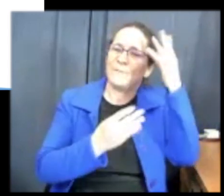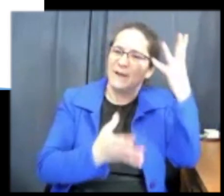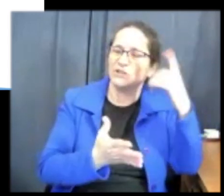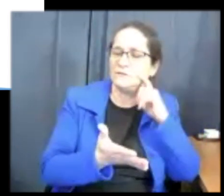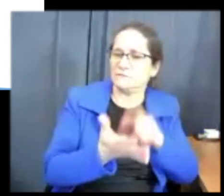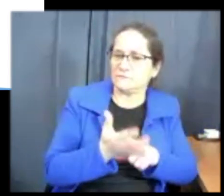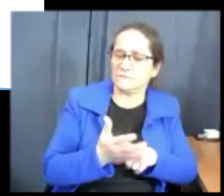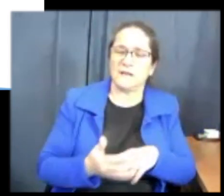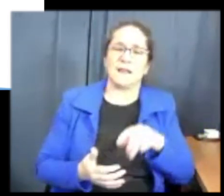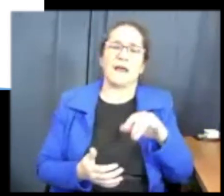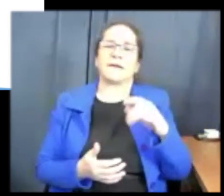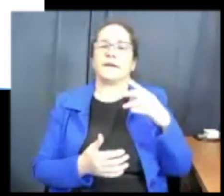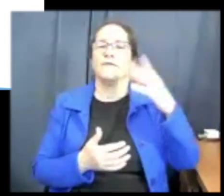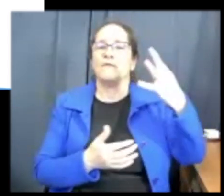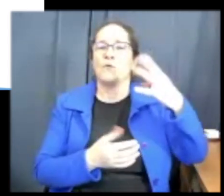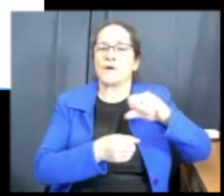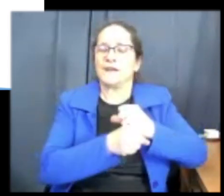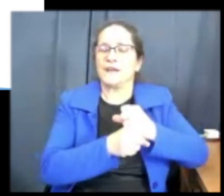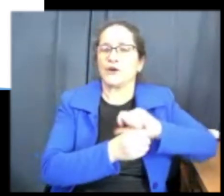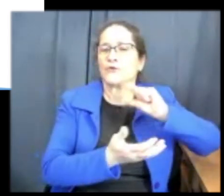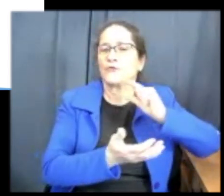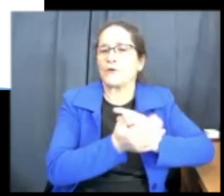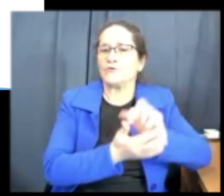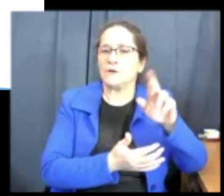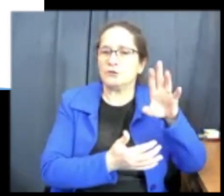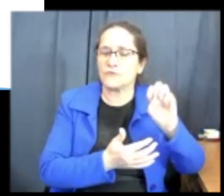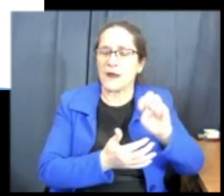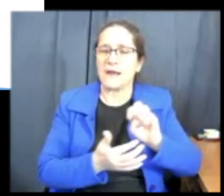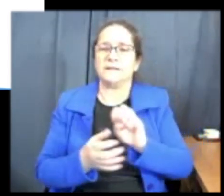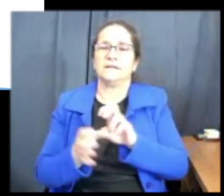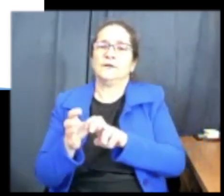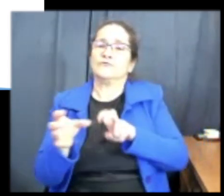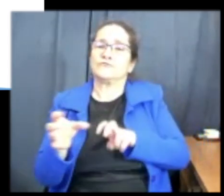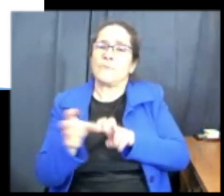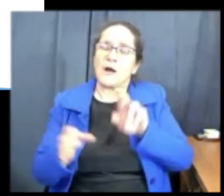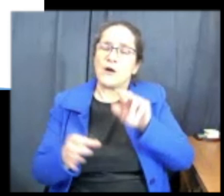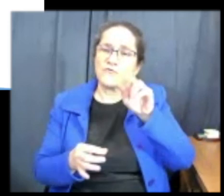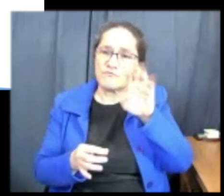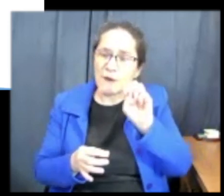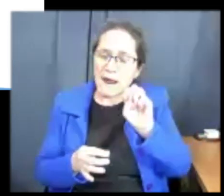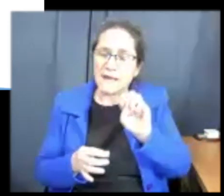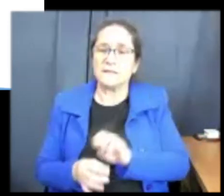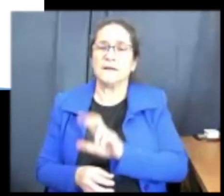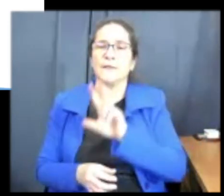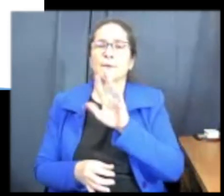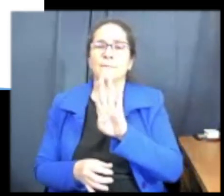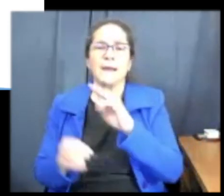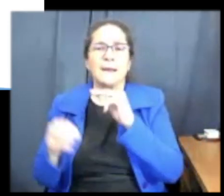rates, your indicator two dropout rates, 3b math and reading assessment participation,